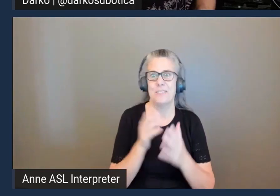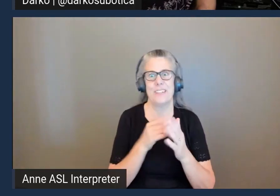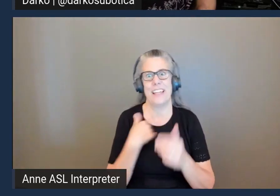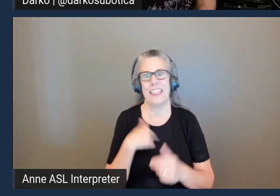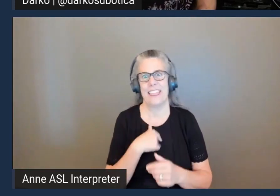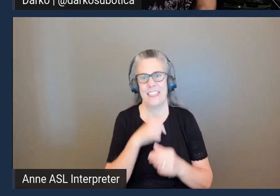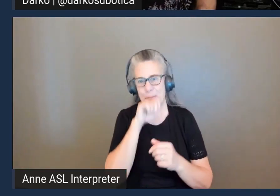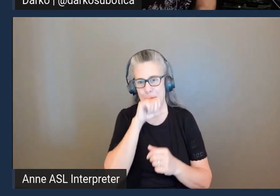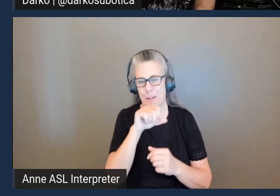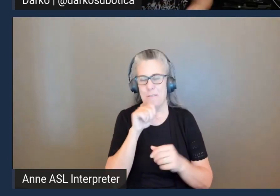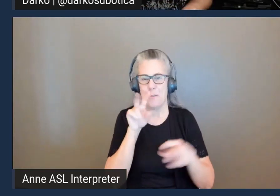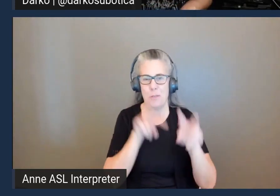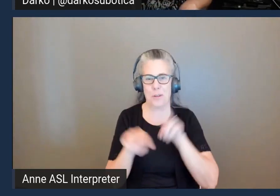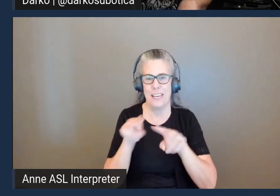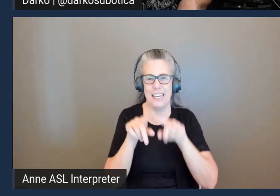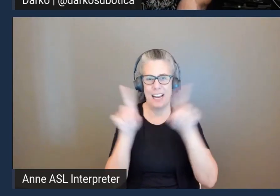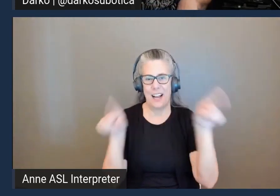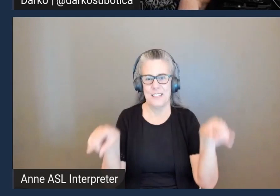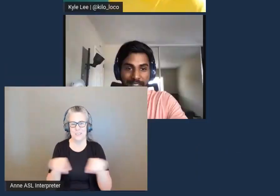So I'm gonna bring you up on screen right now, so.